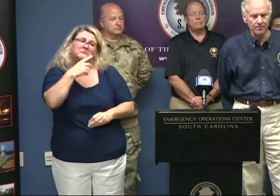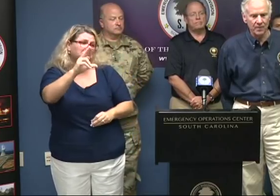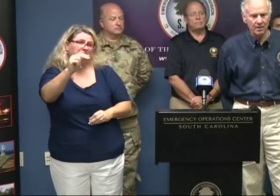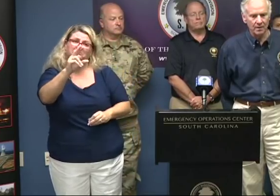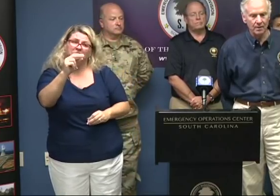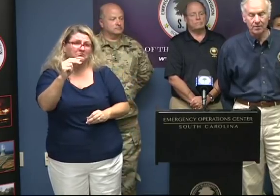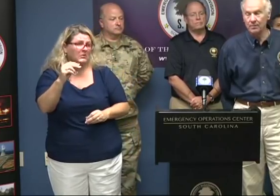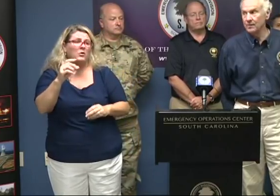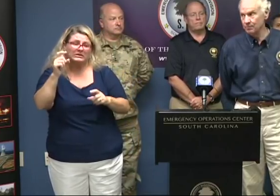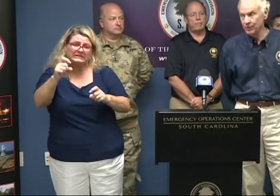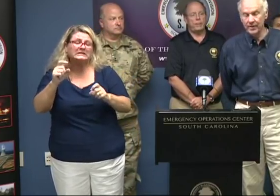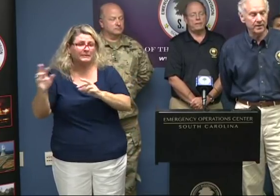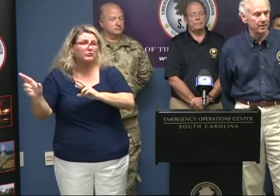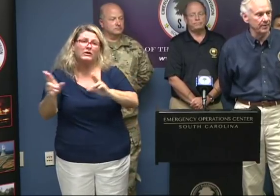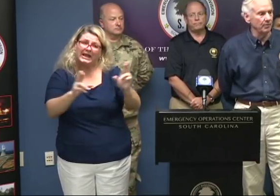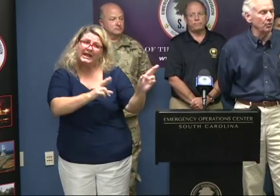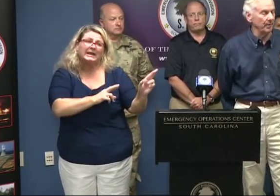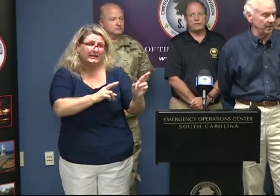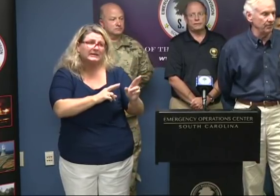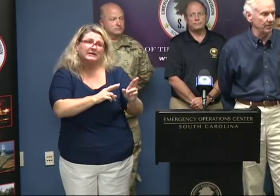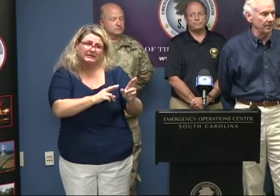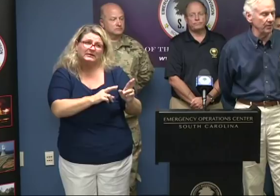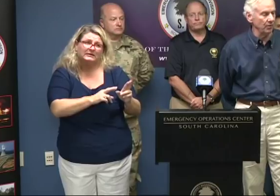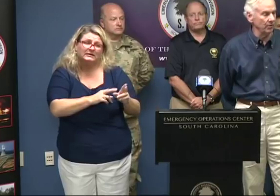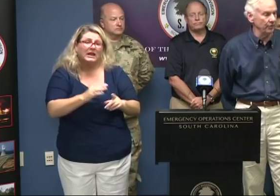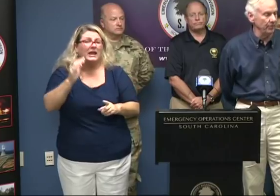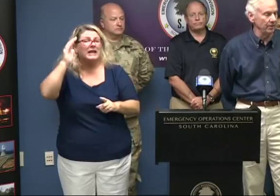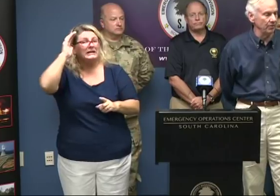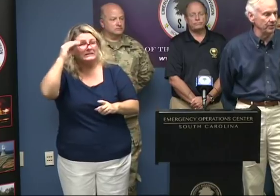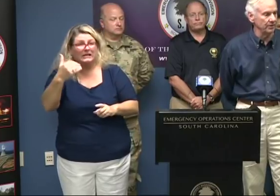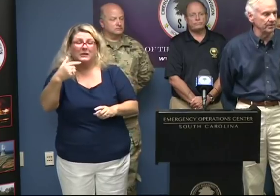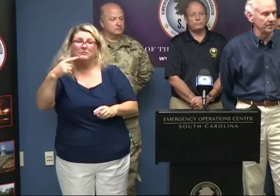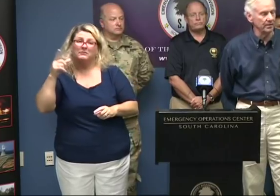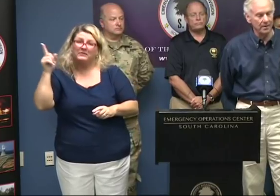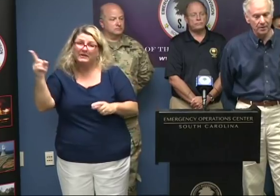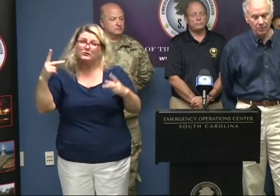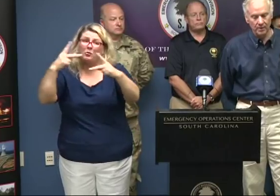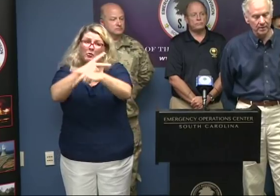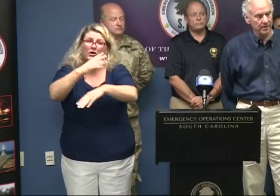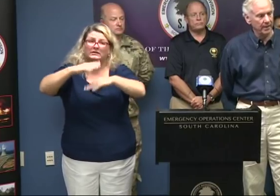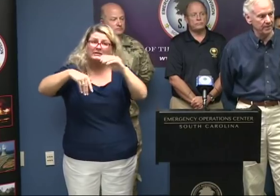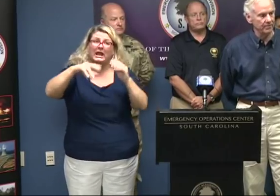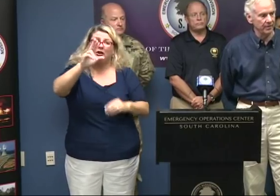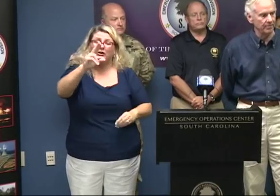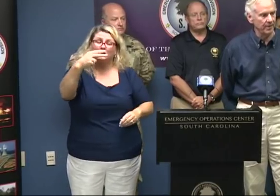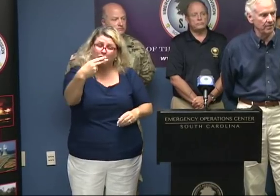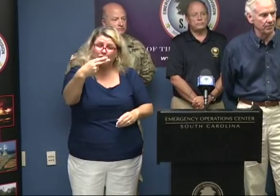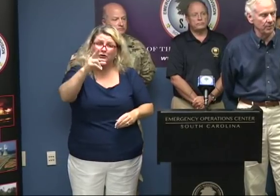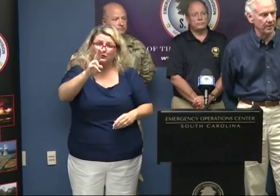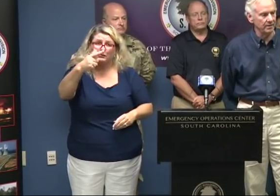are predicted to be more powerful than the one on Hugo, which is the one that had some very powerful winds